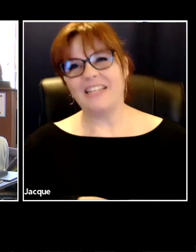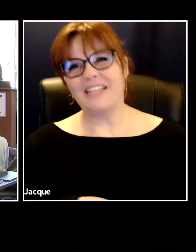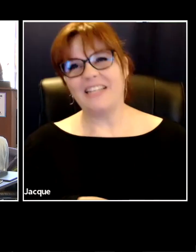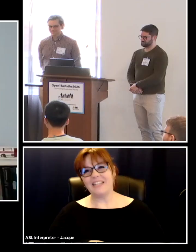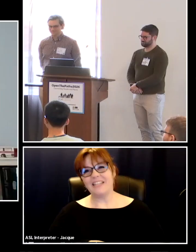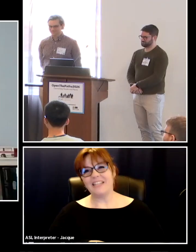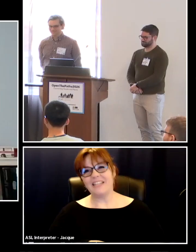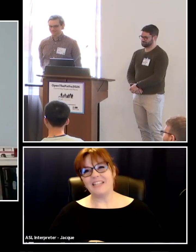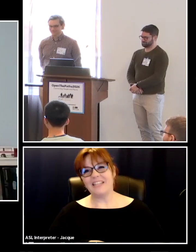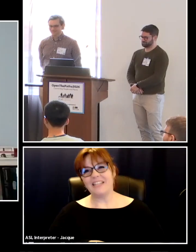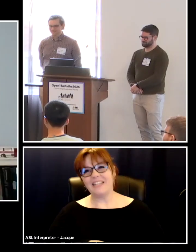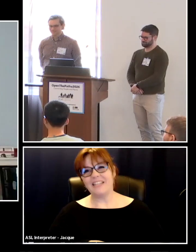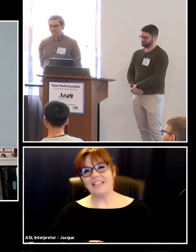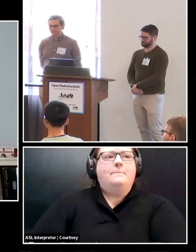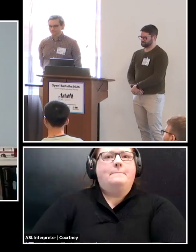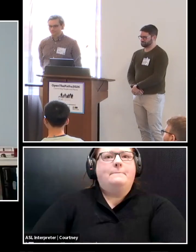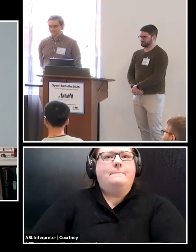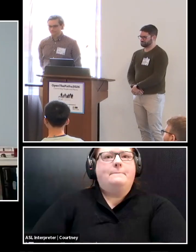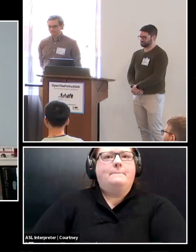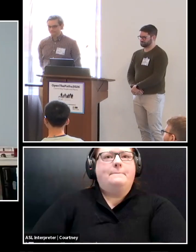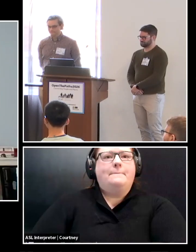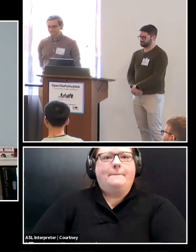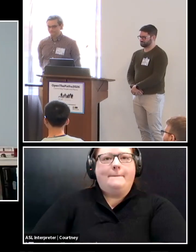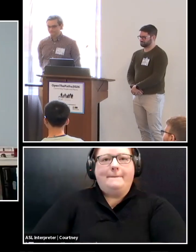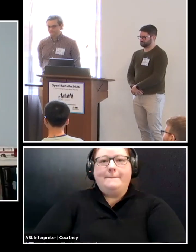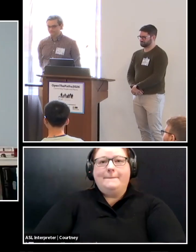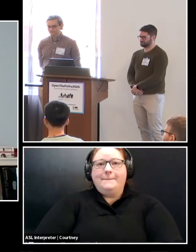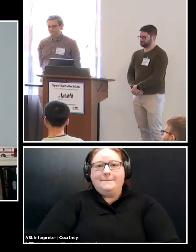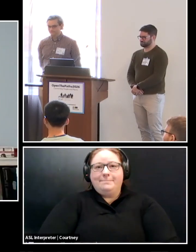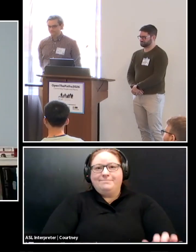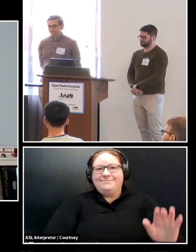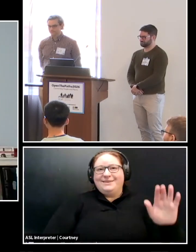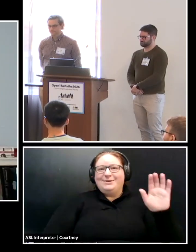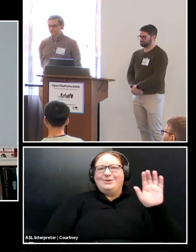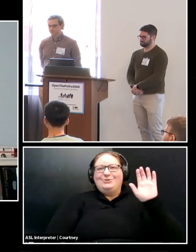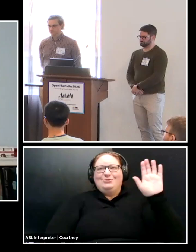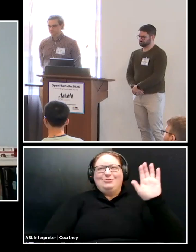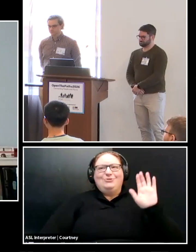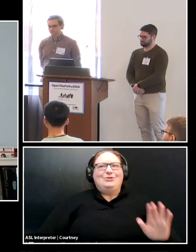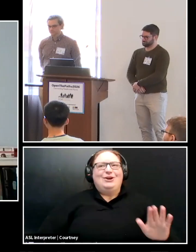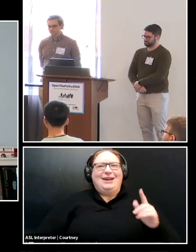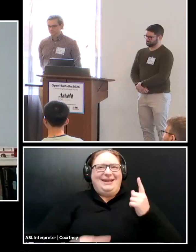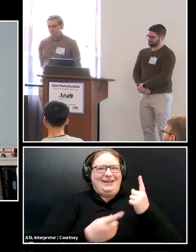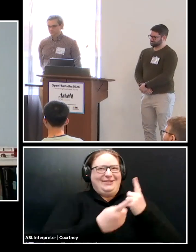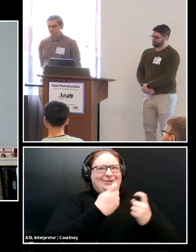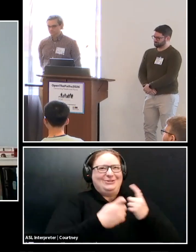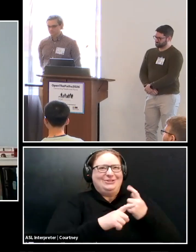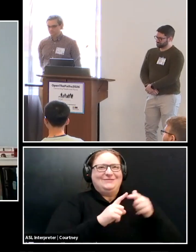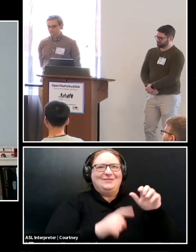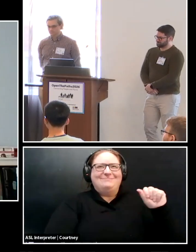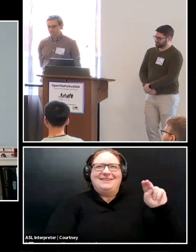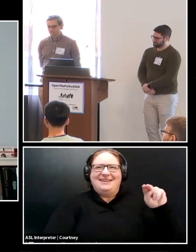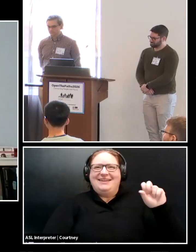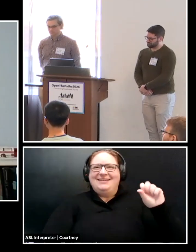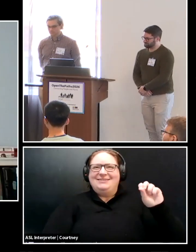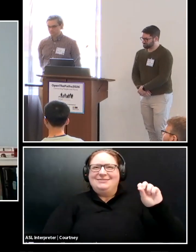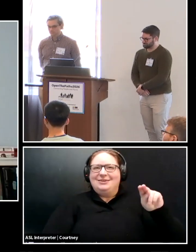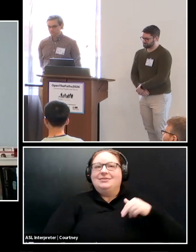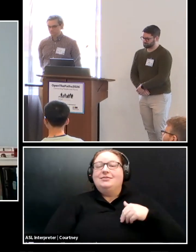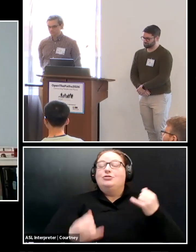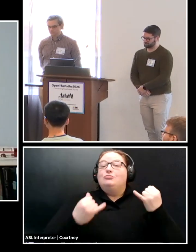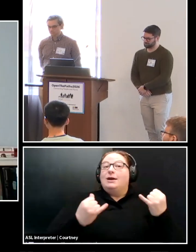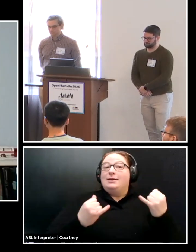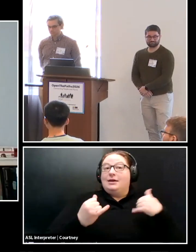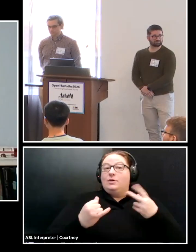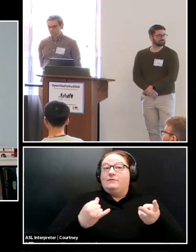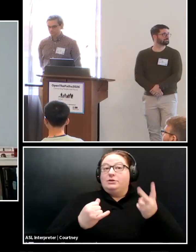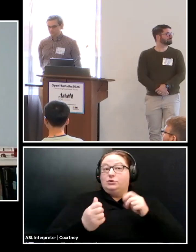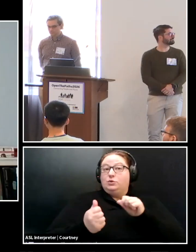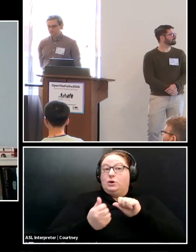of questions. Um so at the moment um there are kind of two approaches we take. One is setting